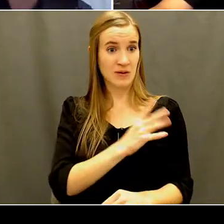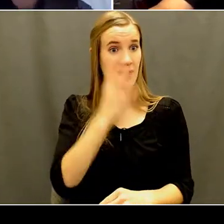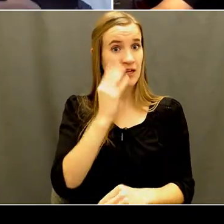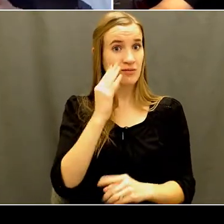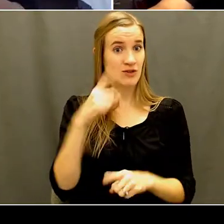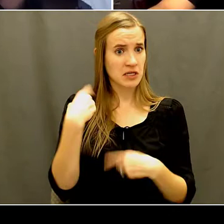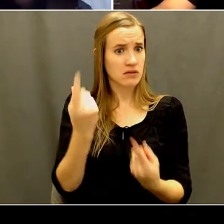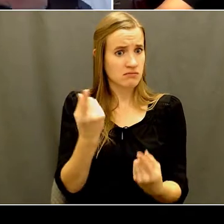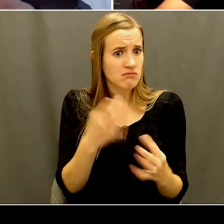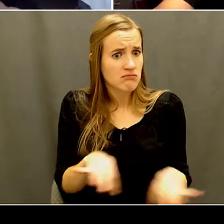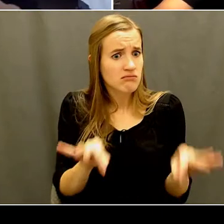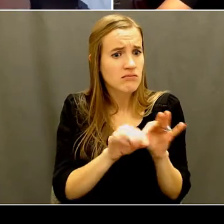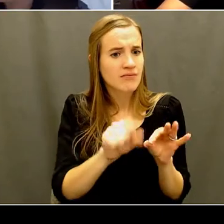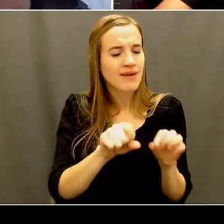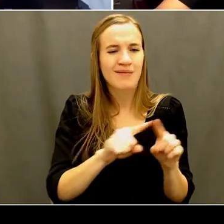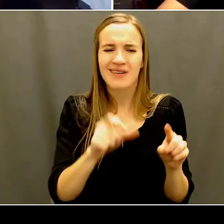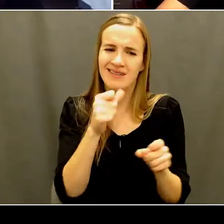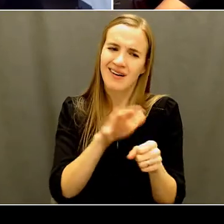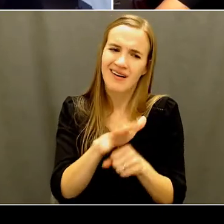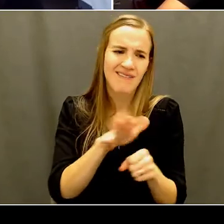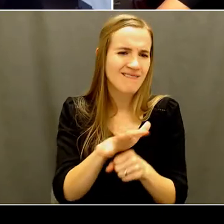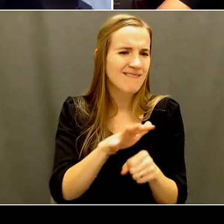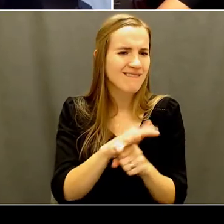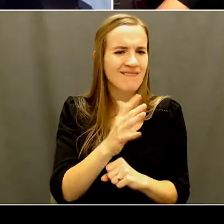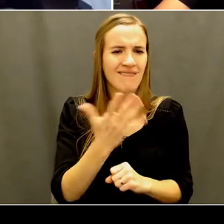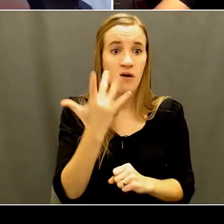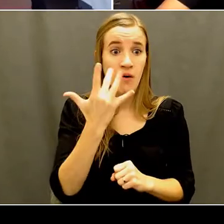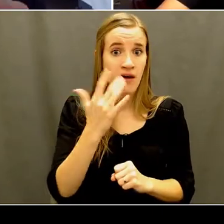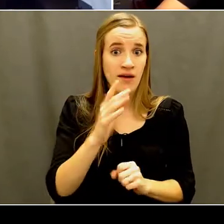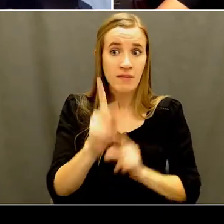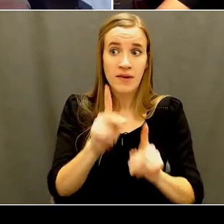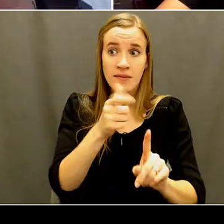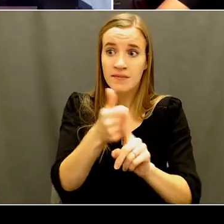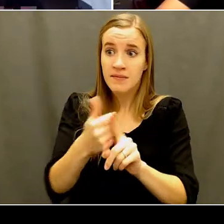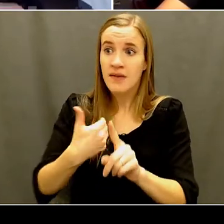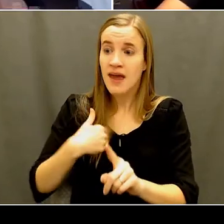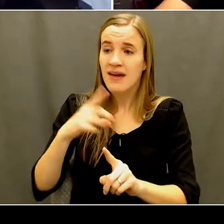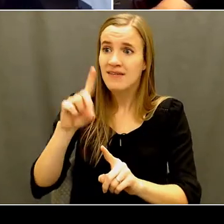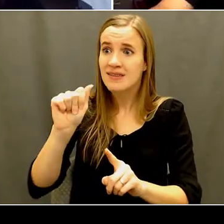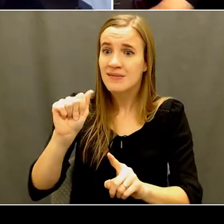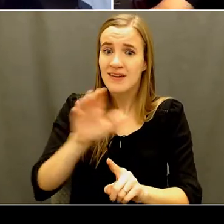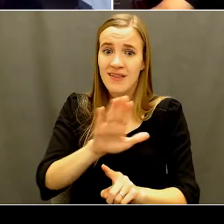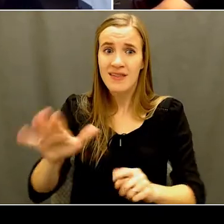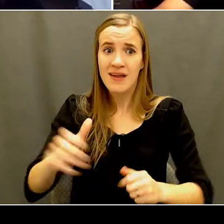the work and the research to understand people and communities experiences who